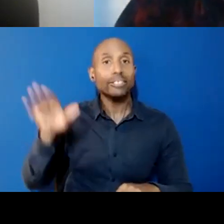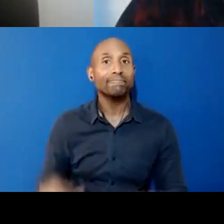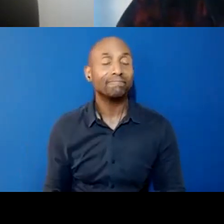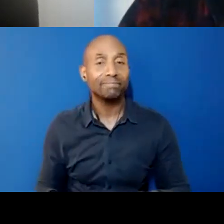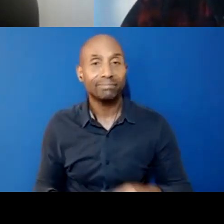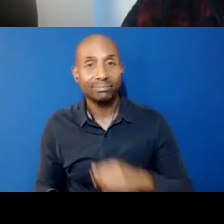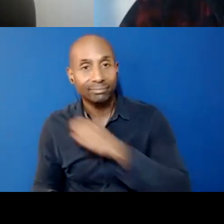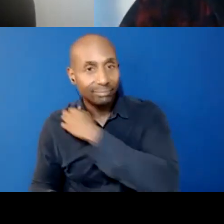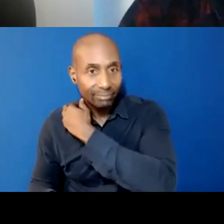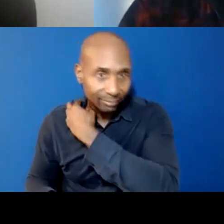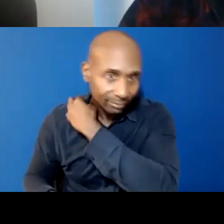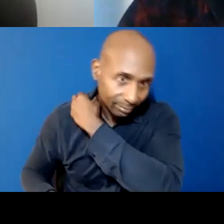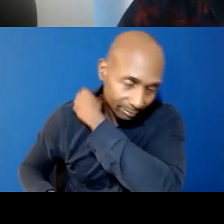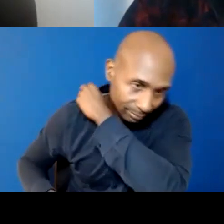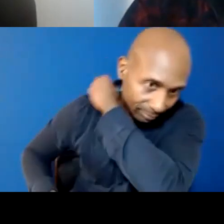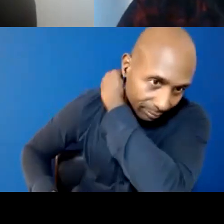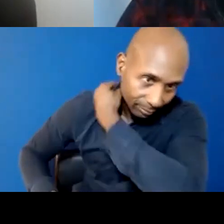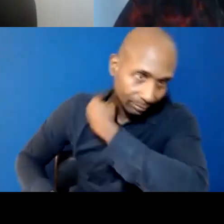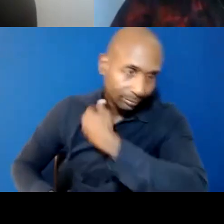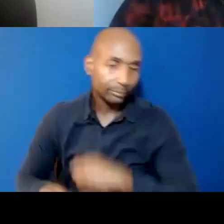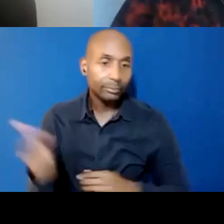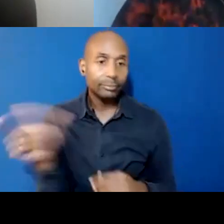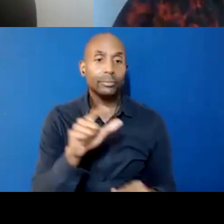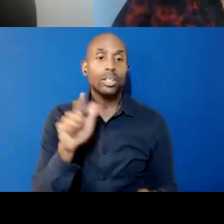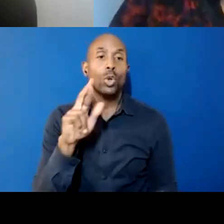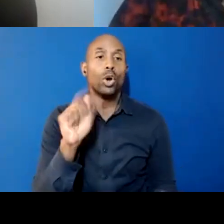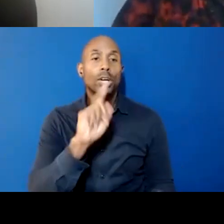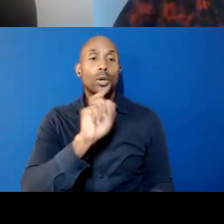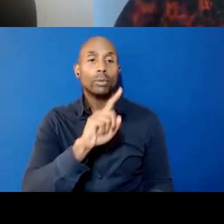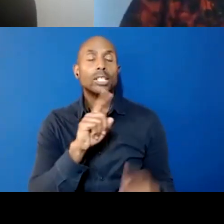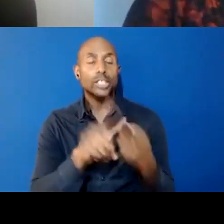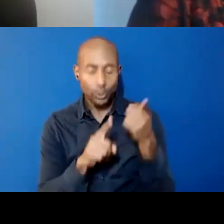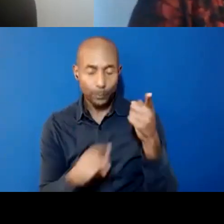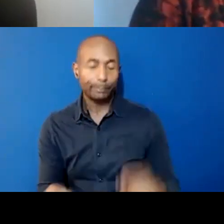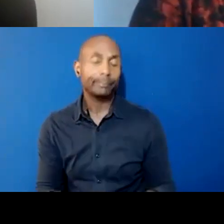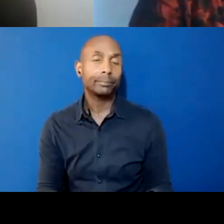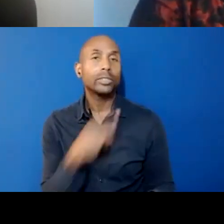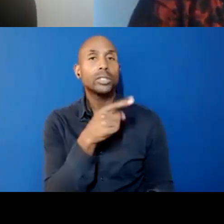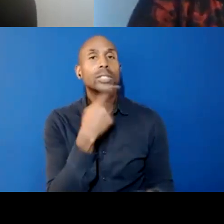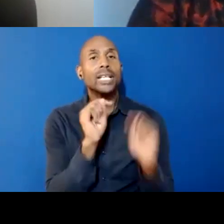You had funding sources.